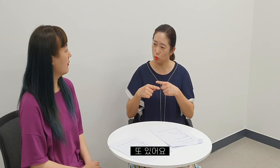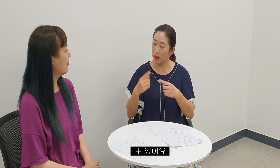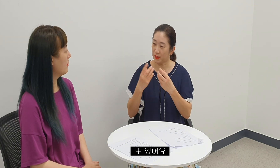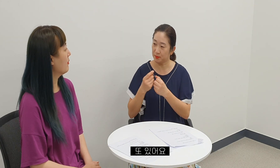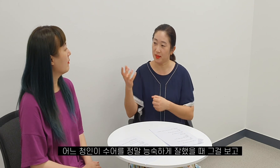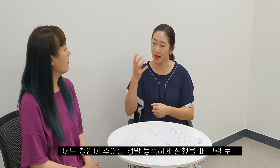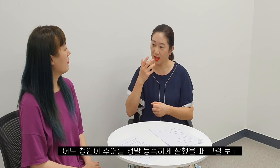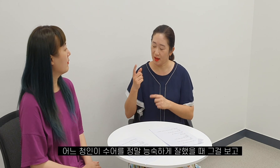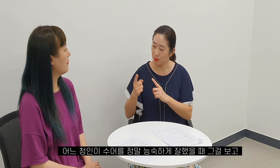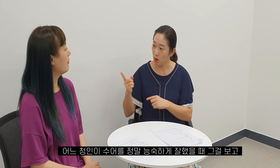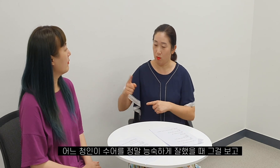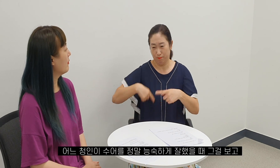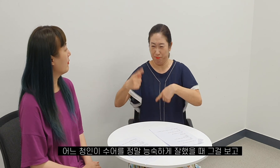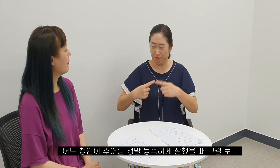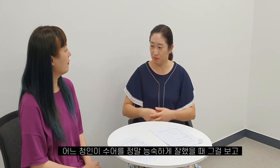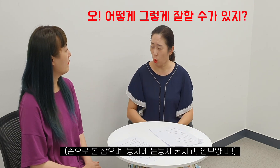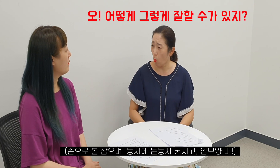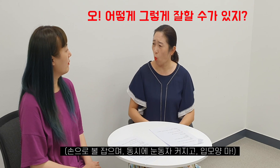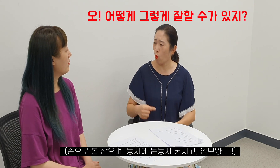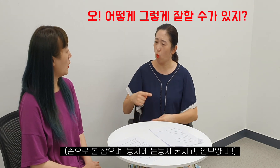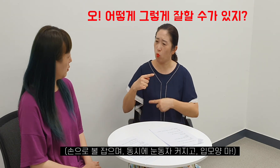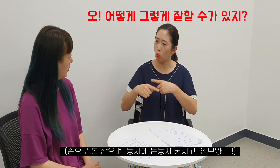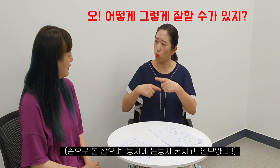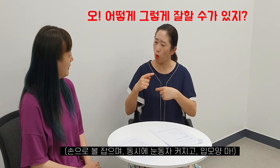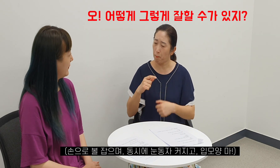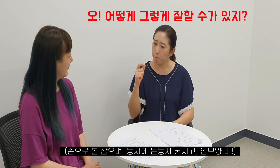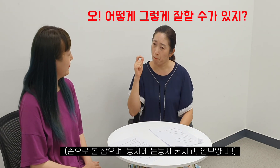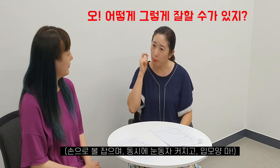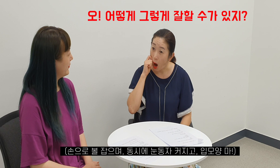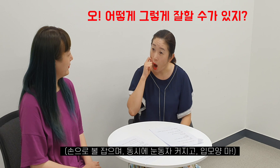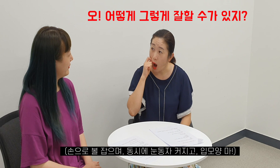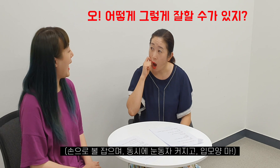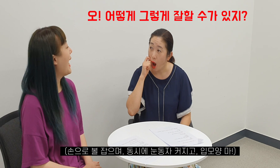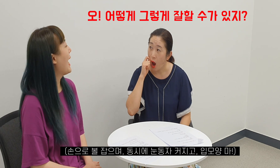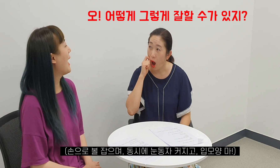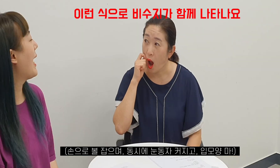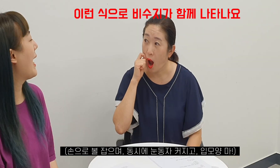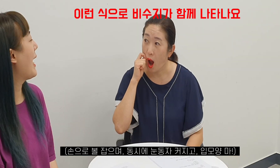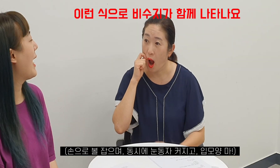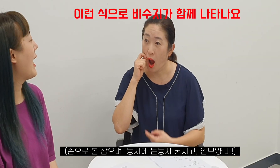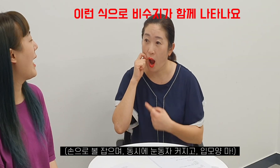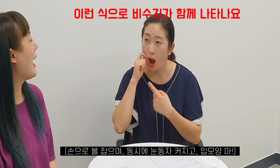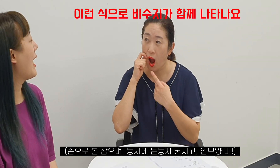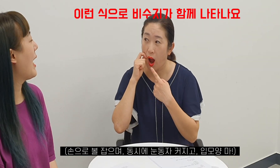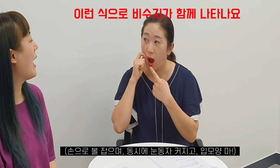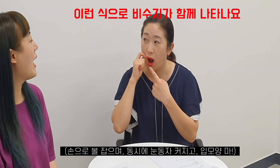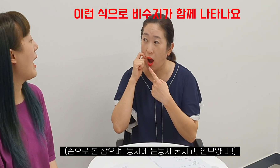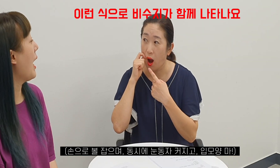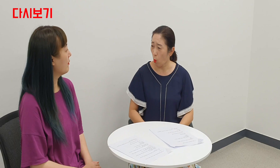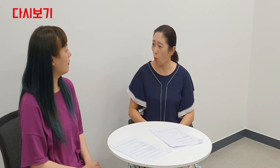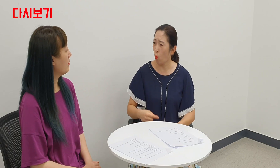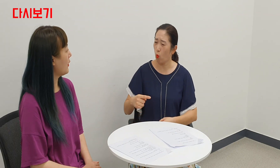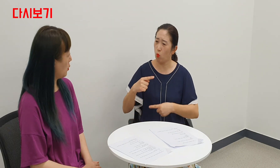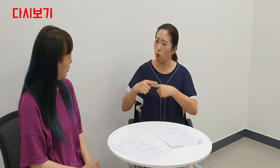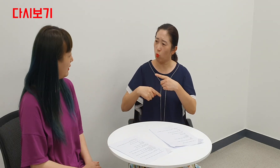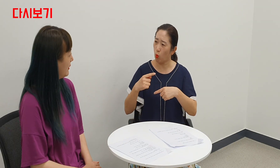Another one. When a blue man was really good at sign language, he saw it and said, 'Oh, how can you be so good at it? (Grab your cheeks with your hands, and at the same time,